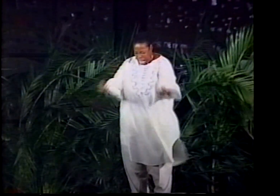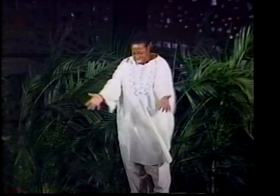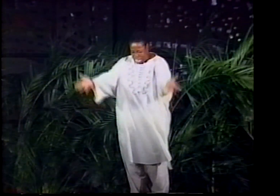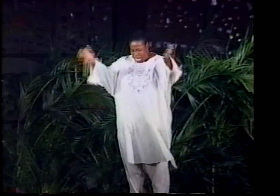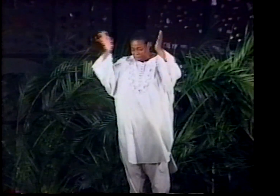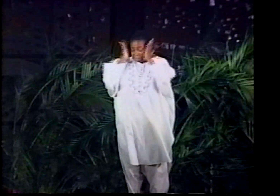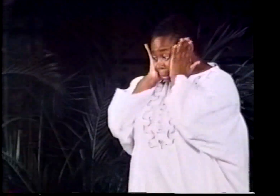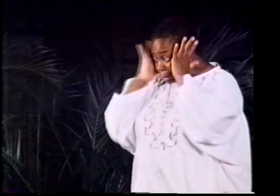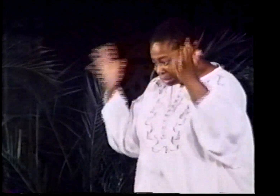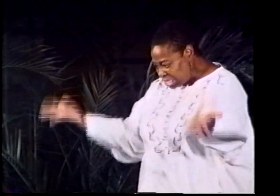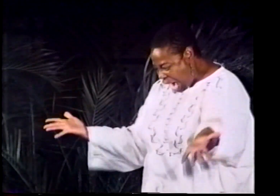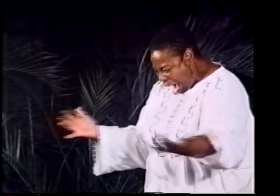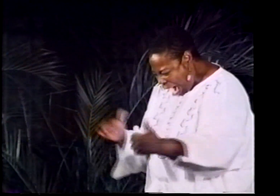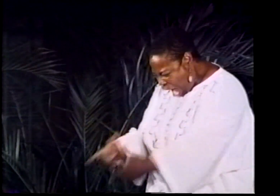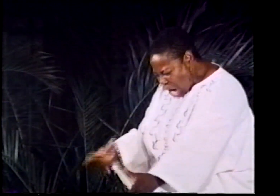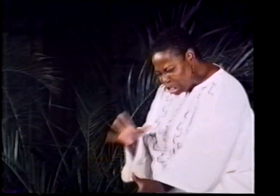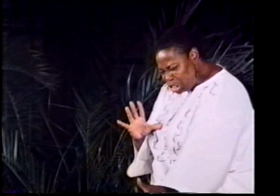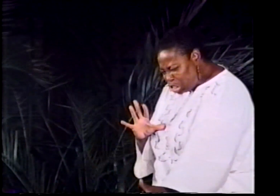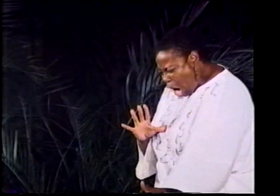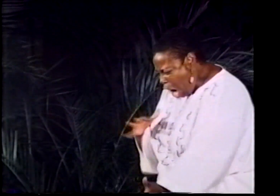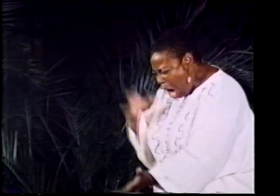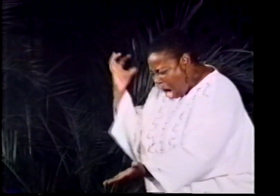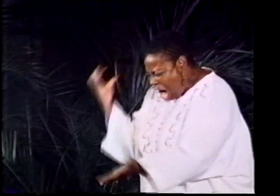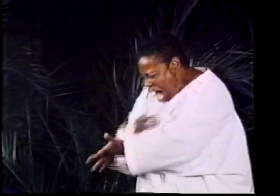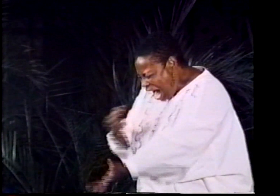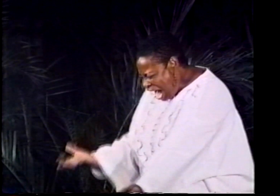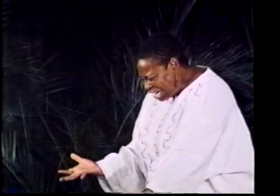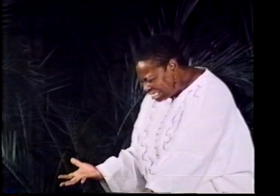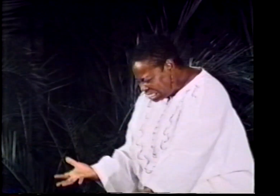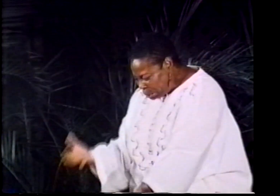“How am I going to move this.